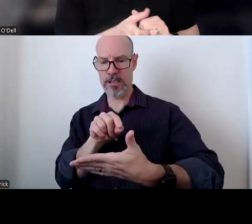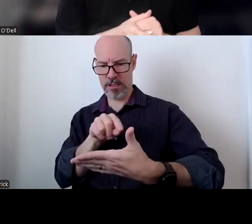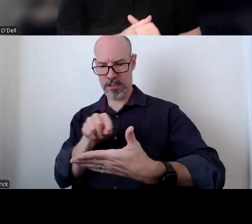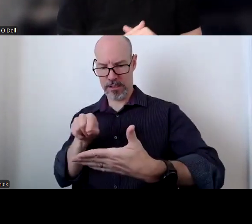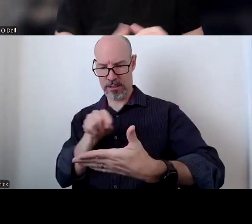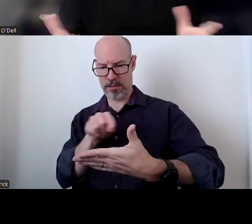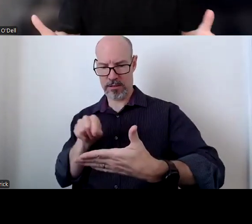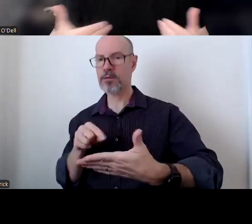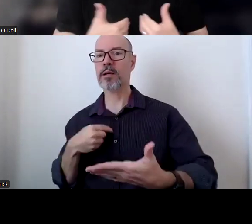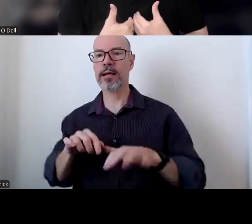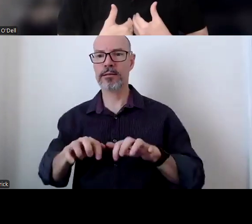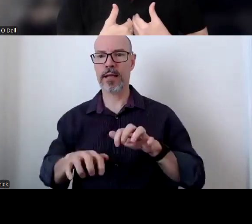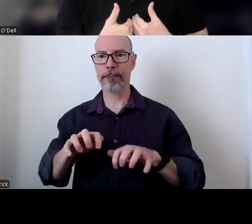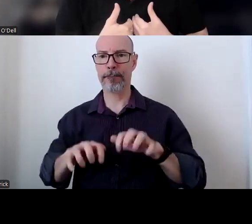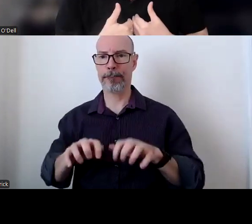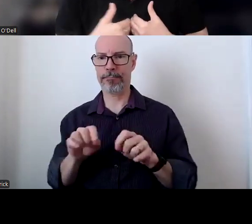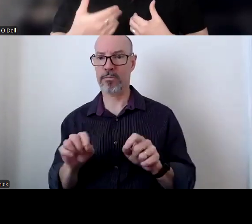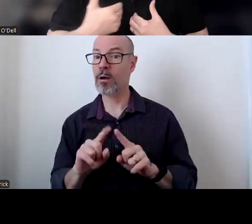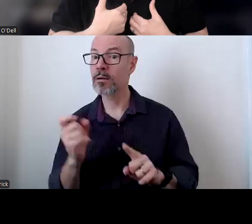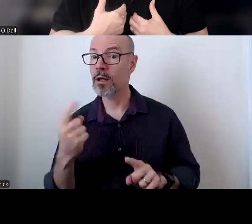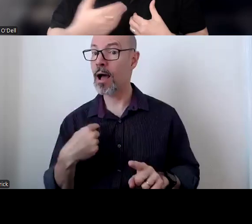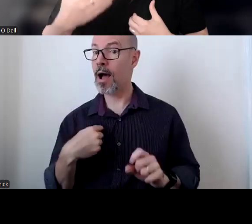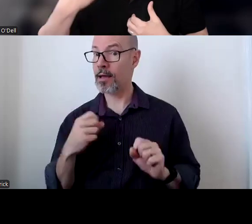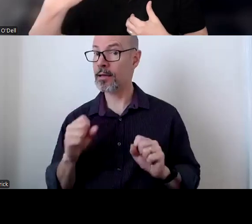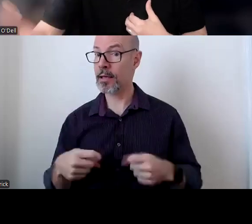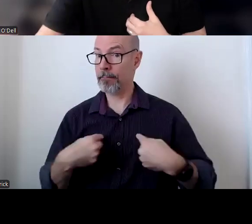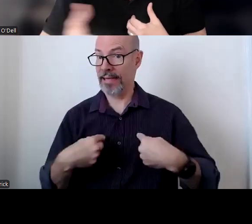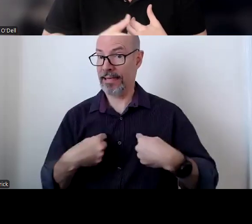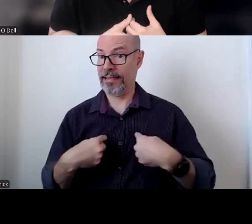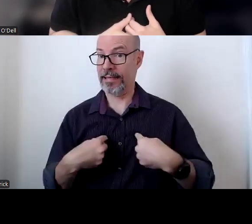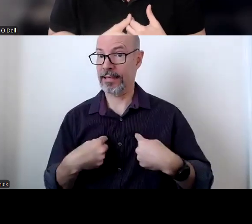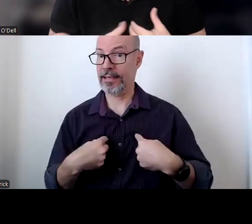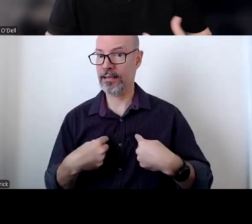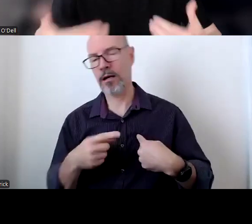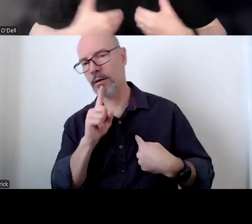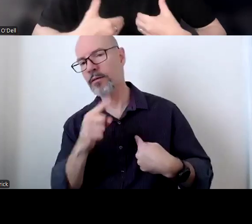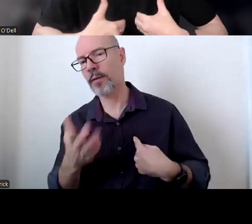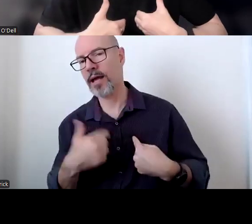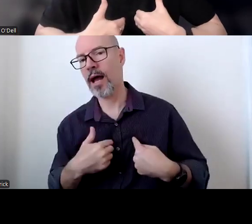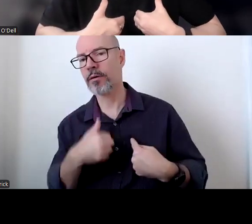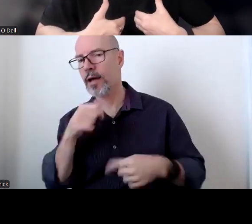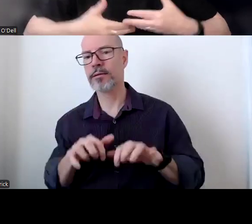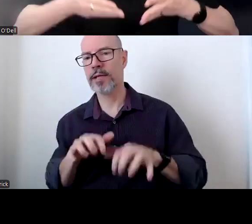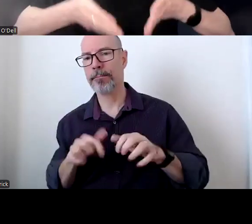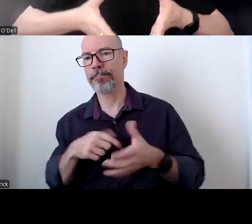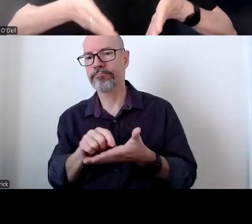saying and then typing my But remember, this is something that I might be able to do, or more likely, I will